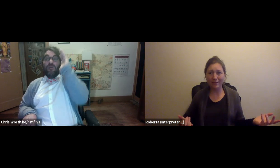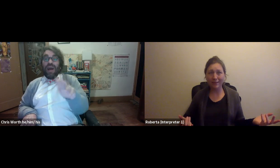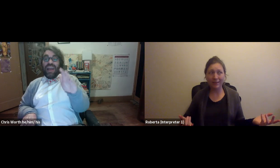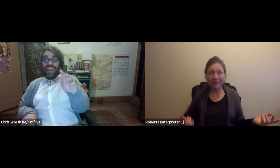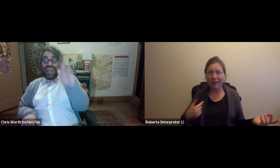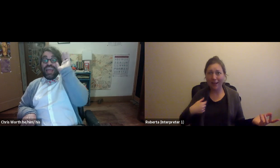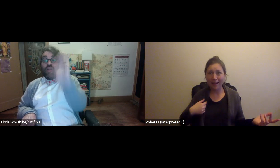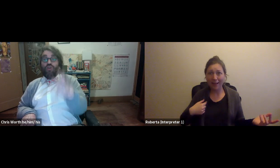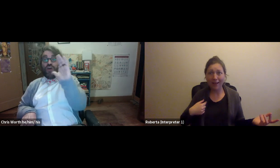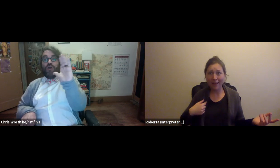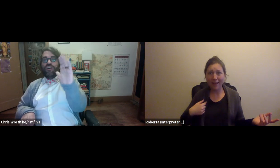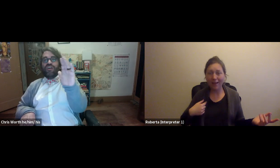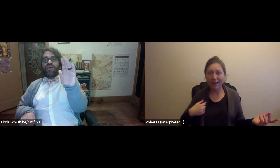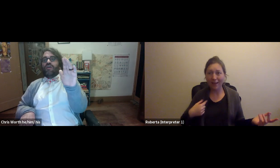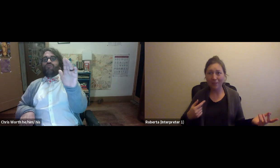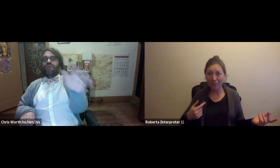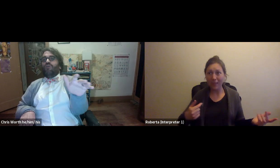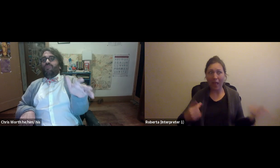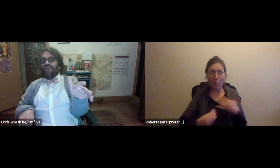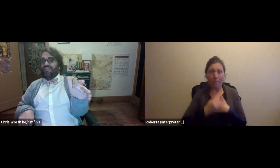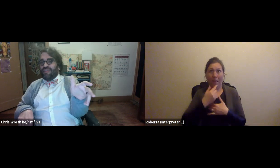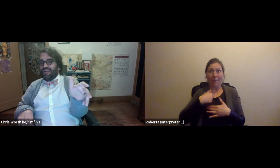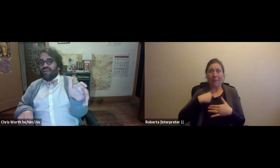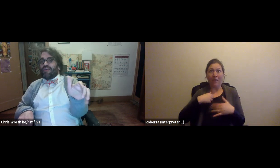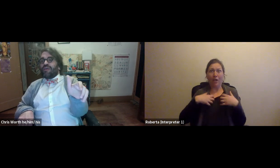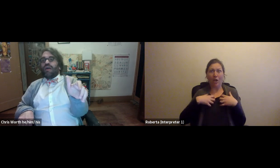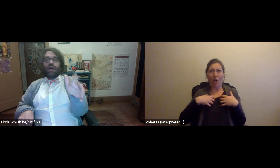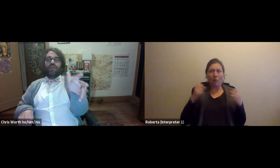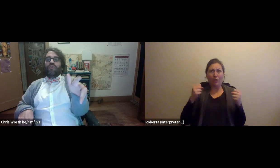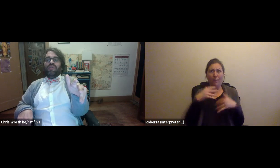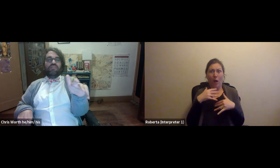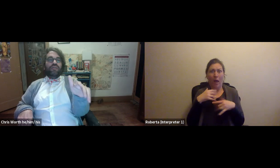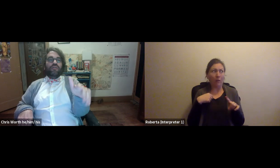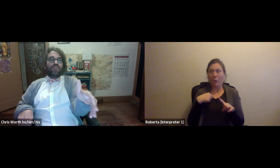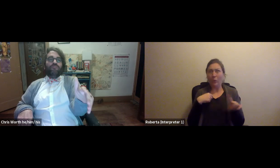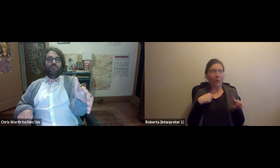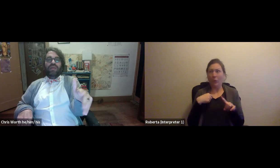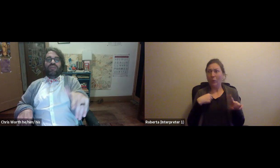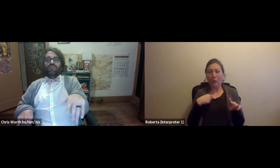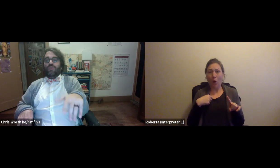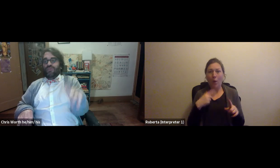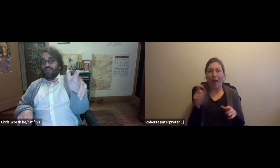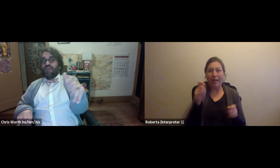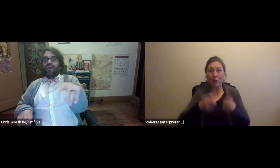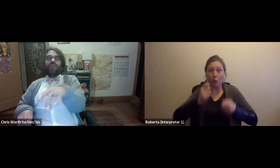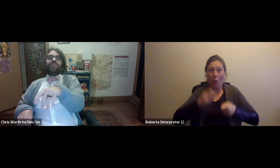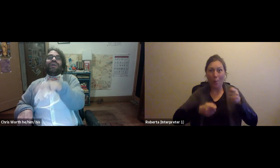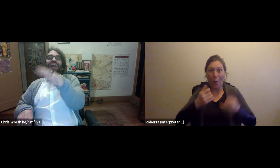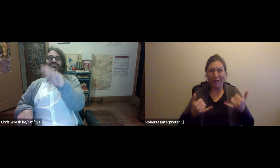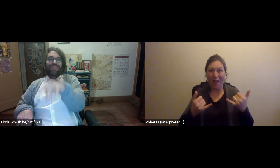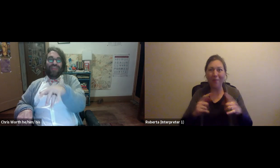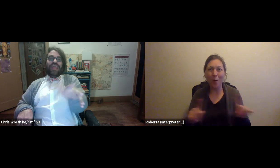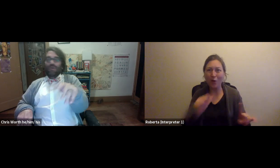but it also, drum roll please--nobody is here except for me and my interpreter, thank you--and